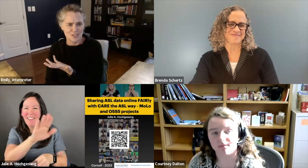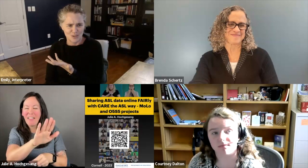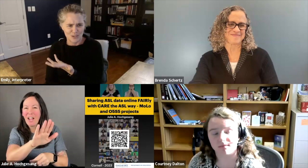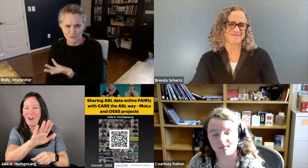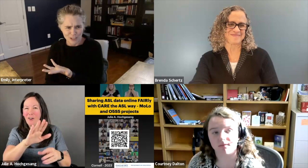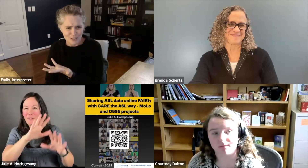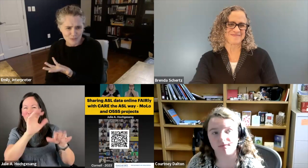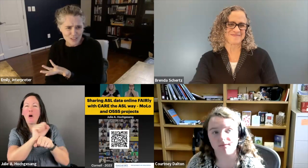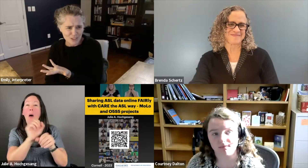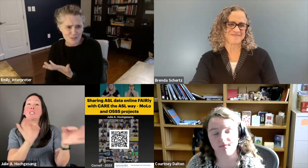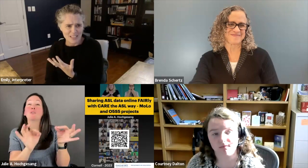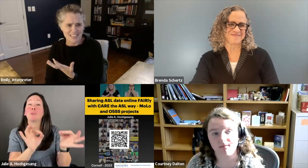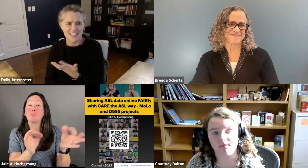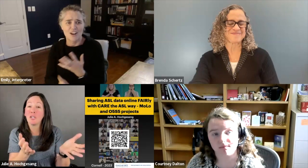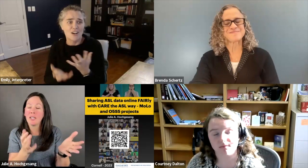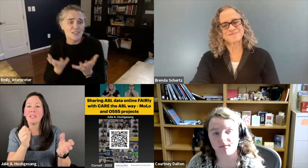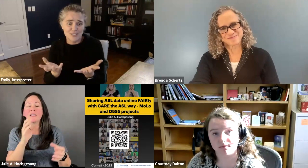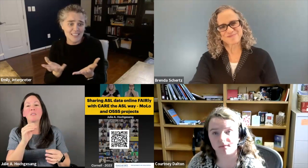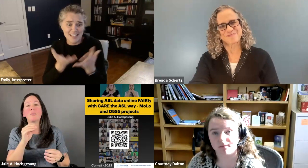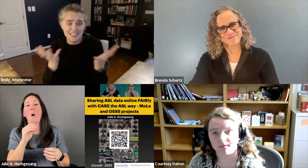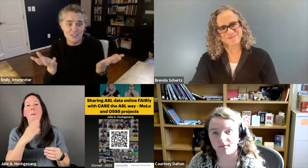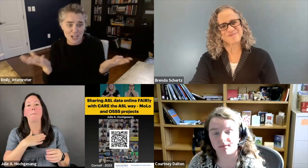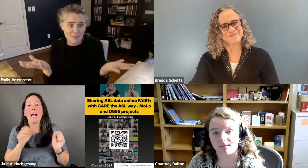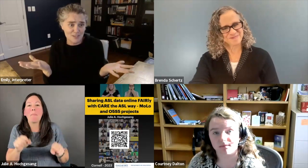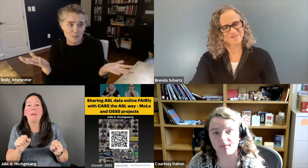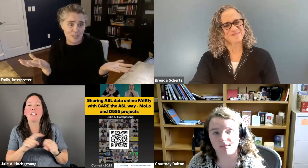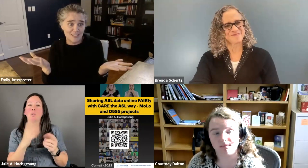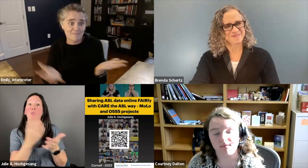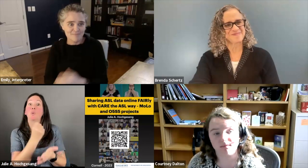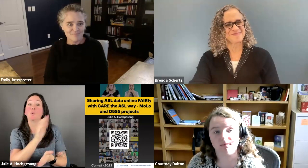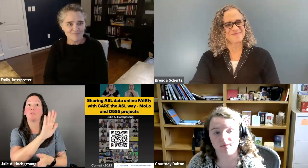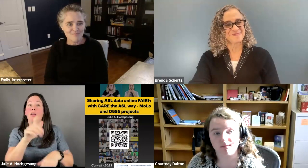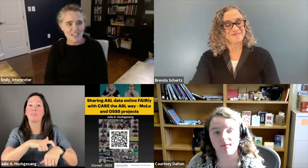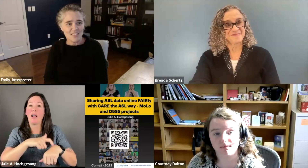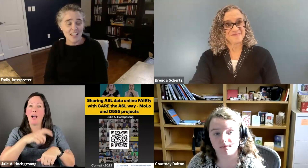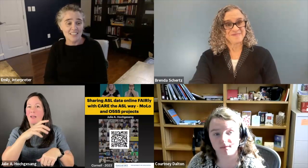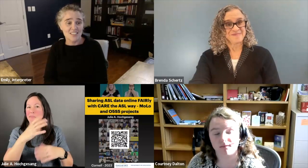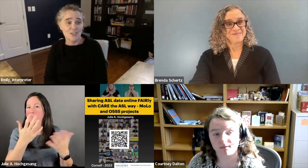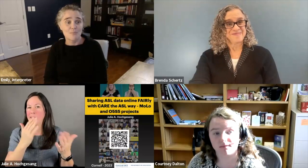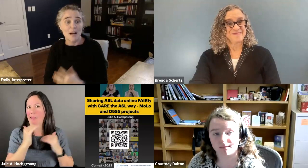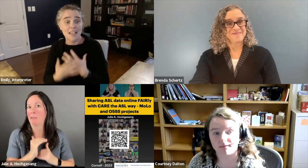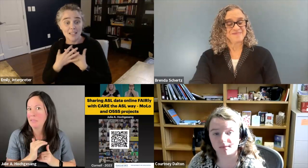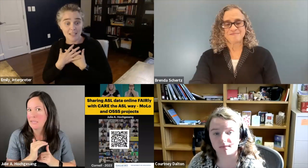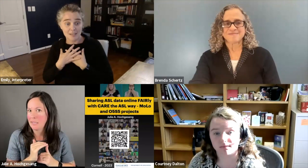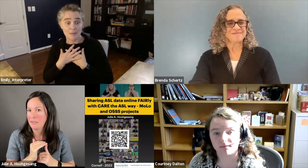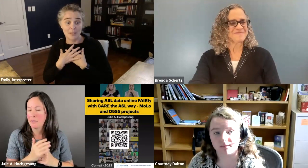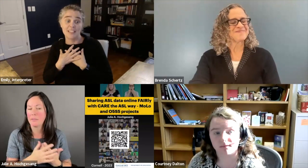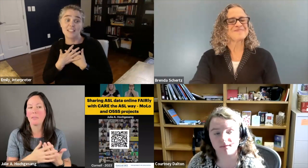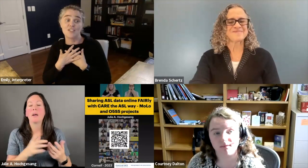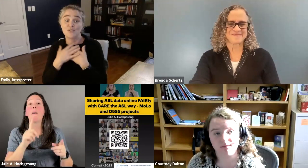this sort of work research because they're also it's not in their job description and so my ability to use